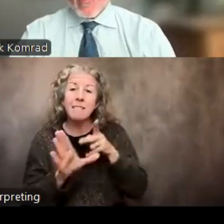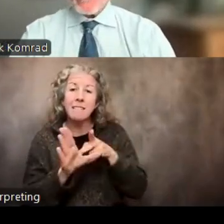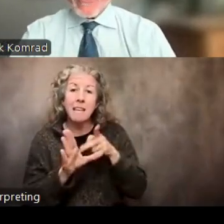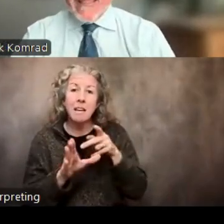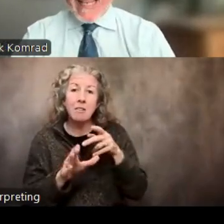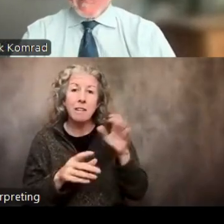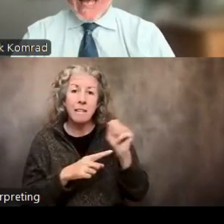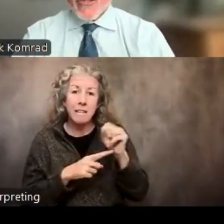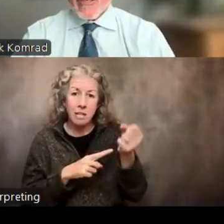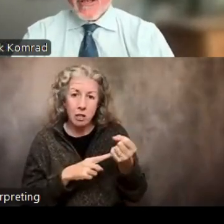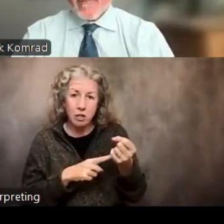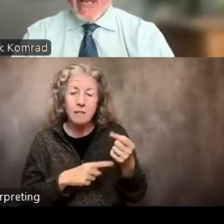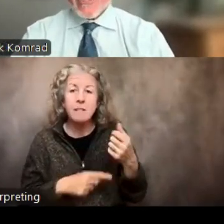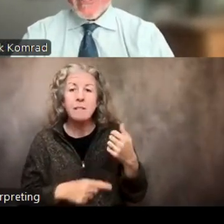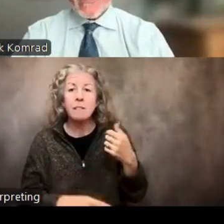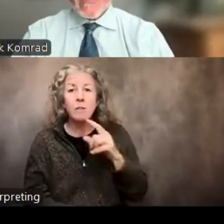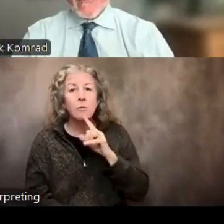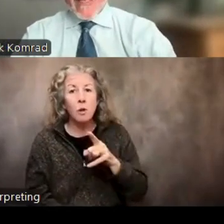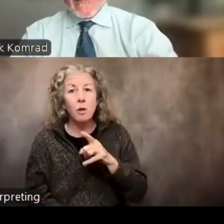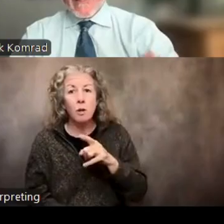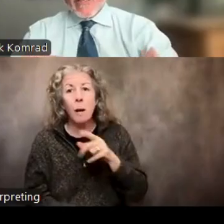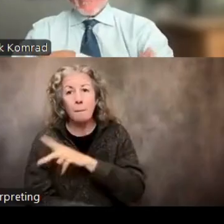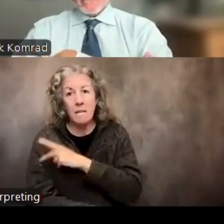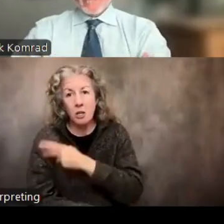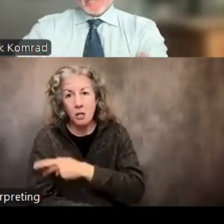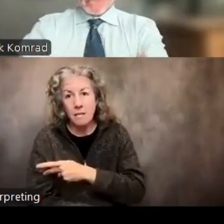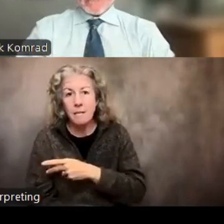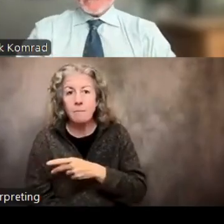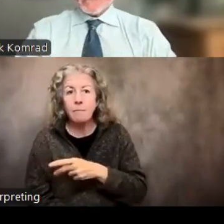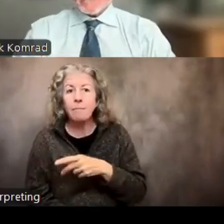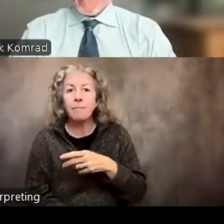were psychiatric patients. In fact, here are the diagnoses of